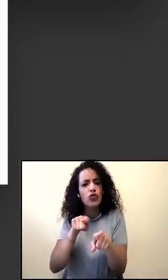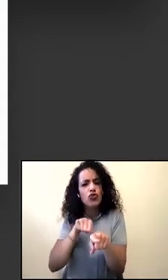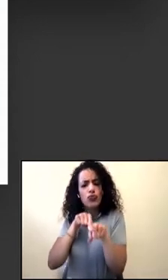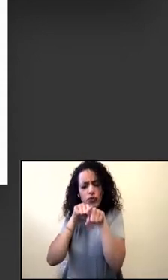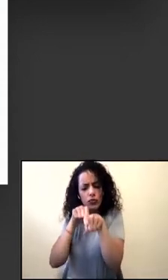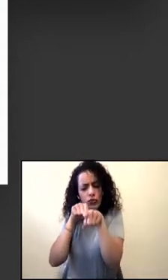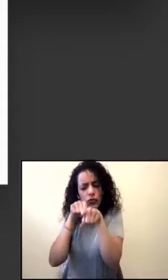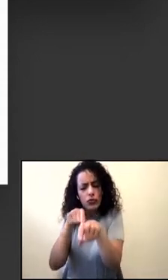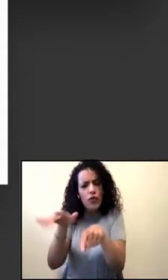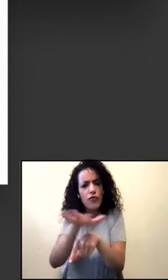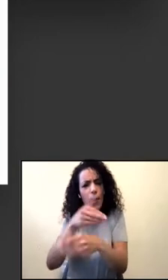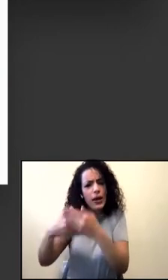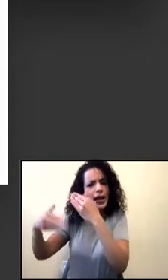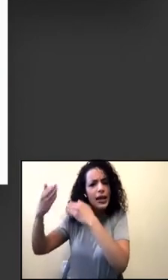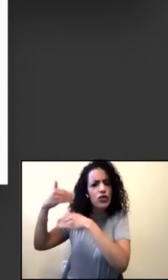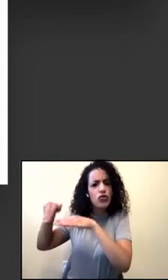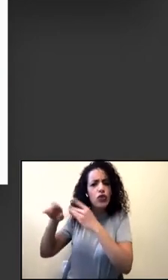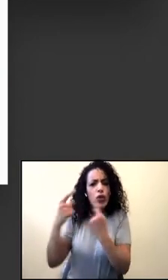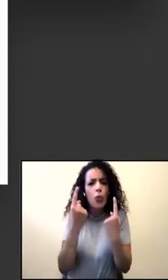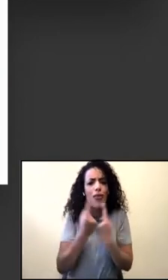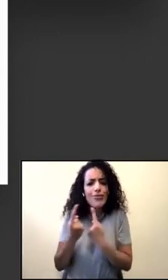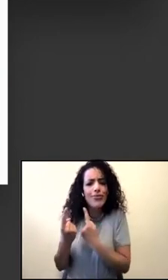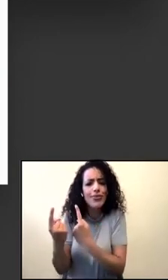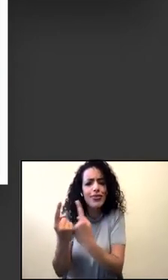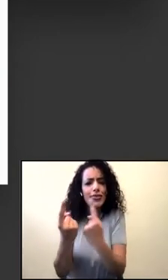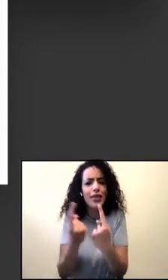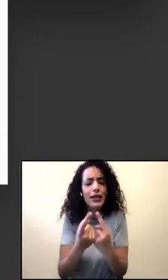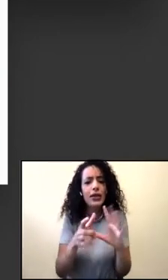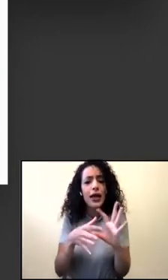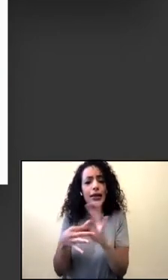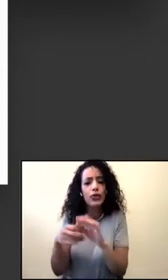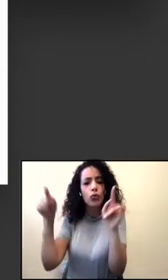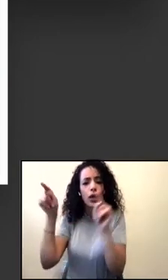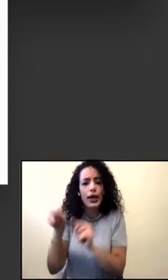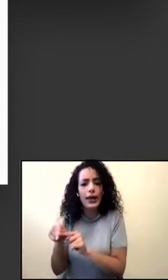through heirlooms, collectibles, and antiques from the Indian subcontinent. Malhotra writes